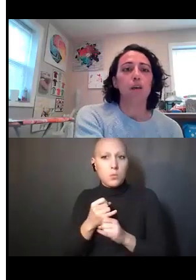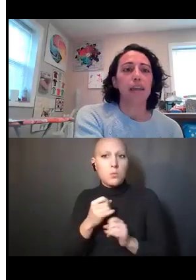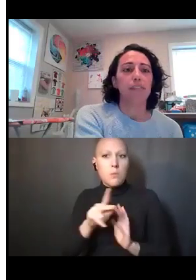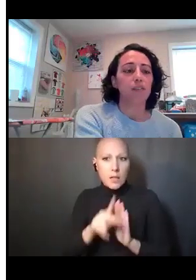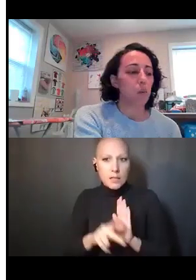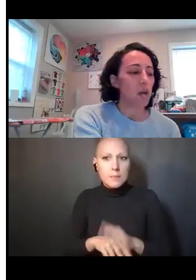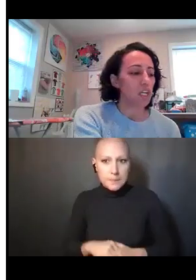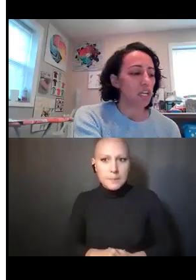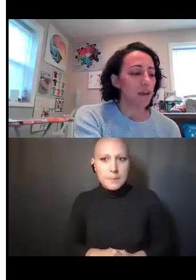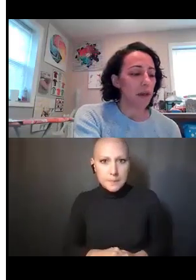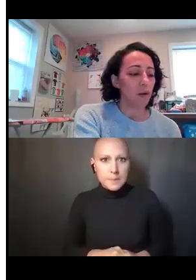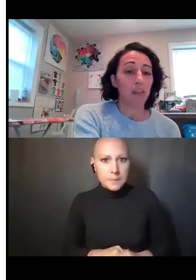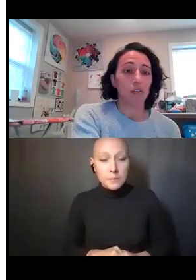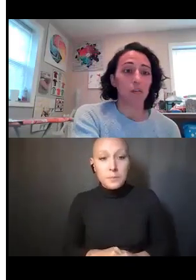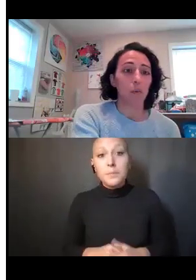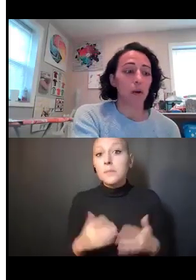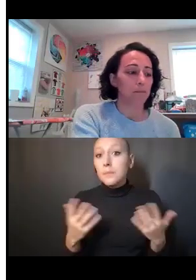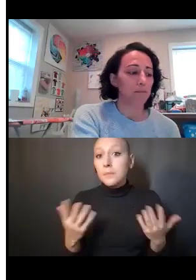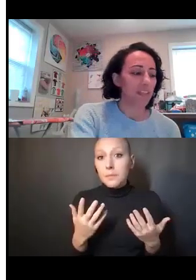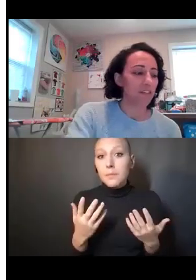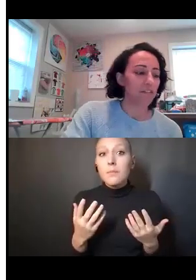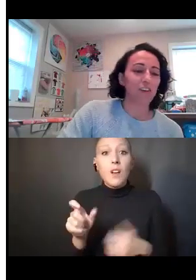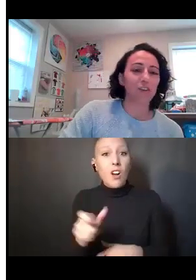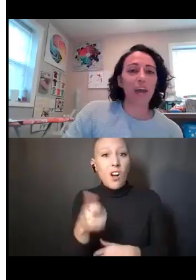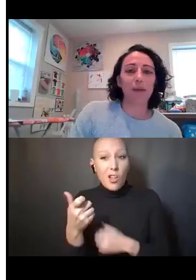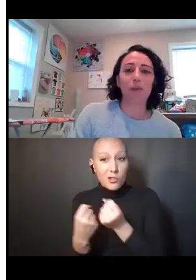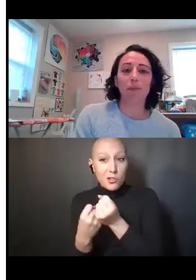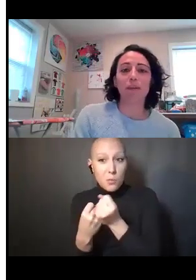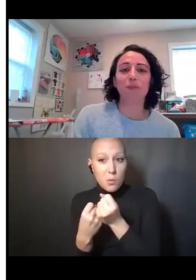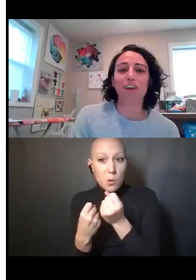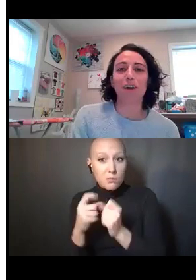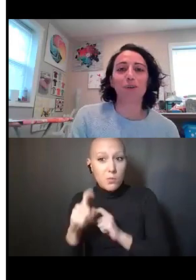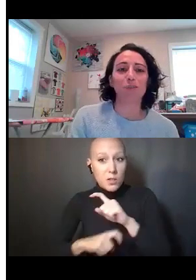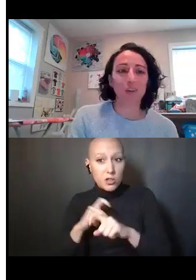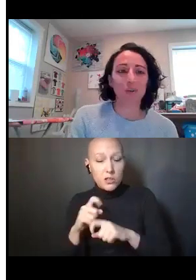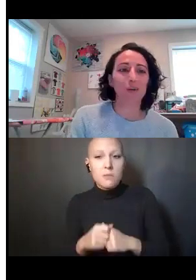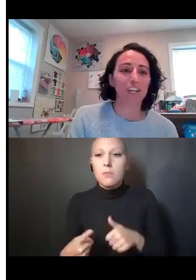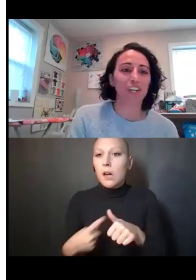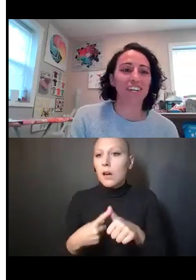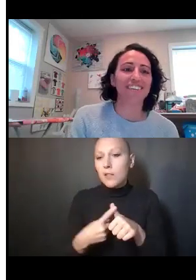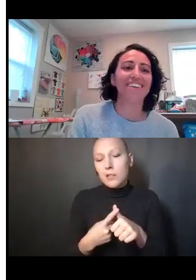Okay, so some questions about other support. The first one and probably one of our most frequent questions